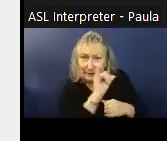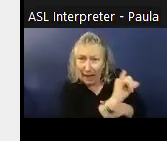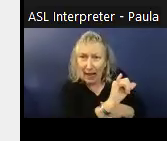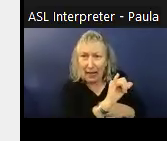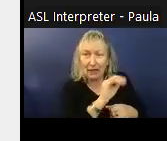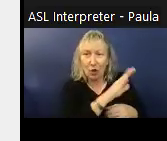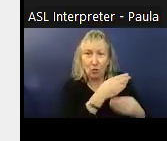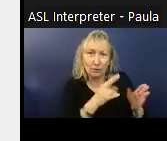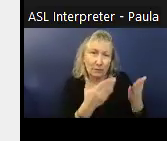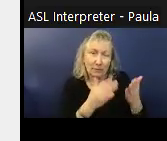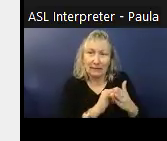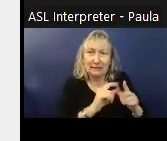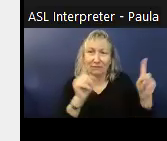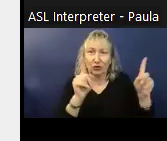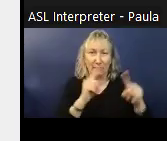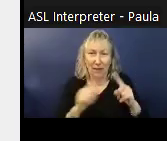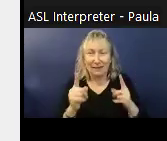So there's some nuance. Anyway. Thank you, John.